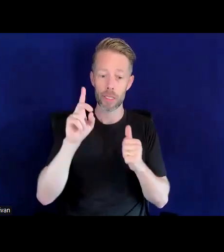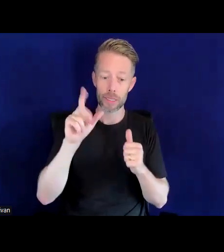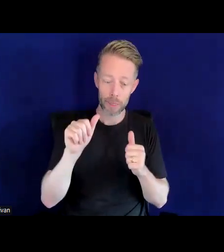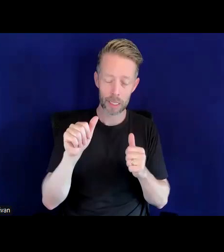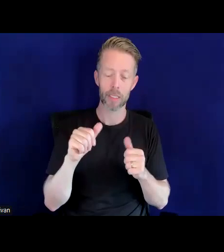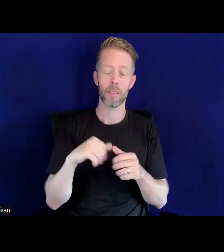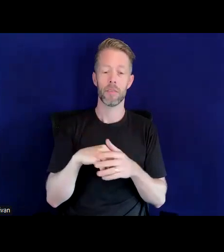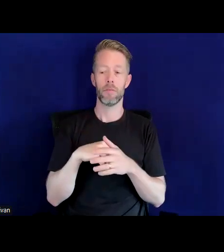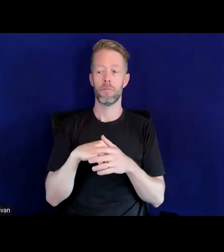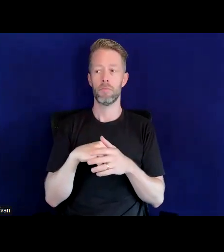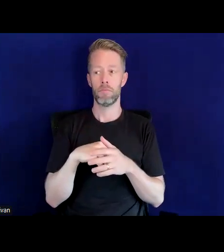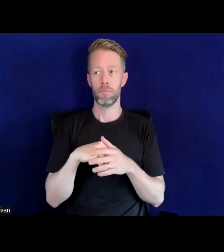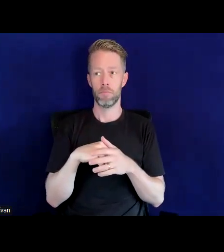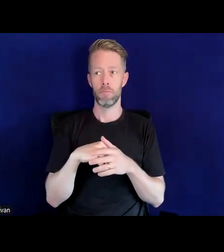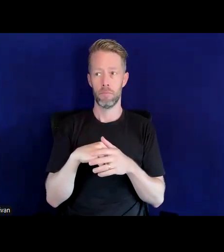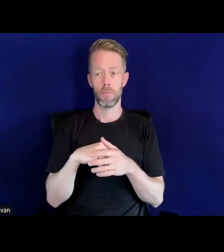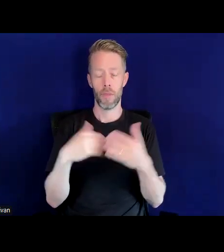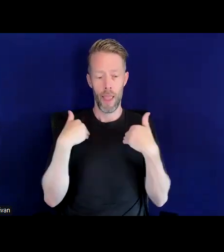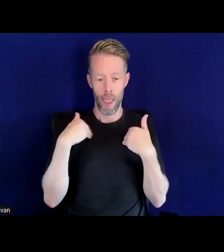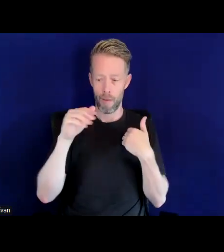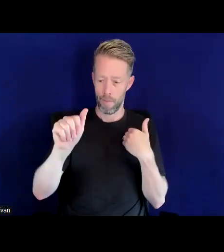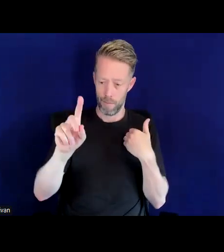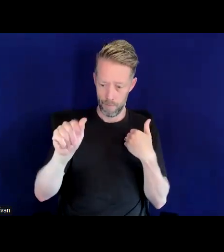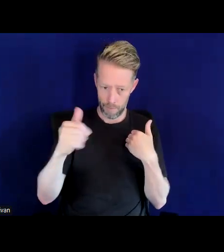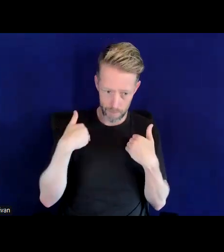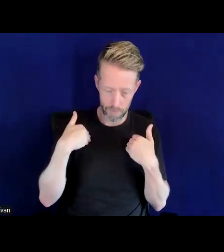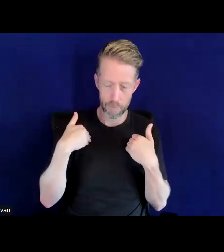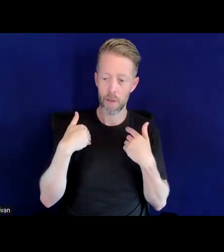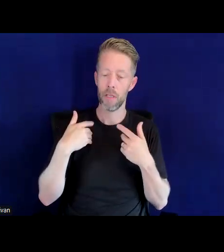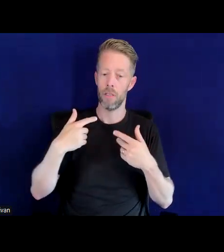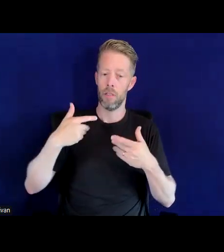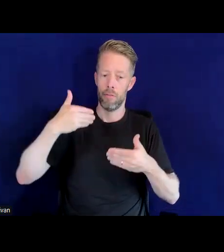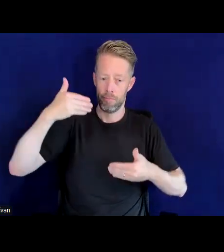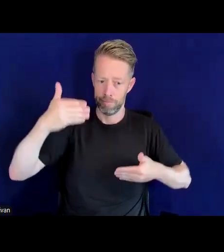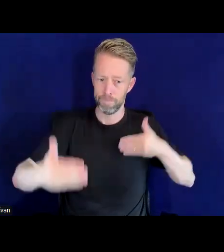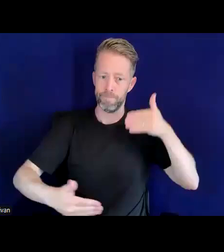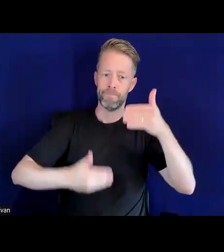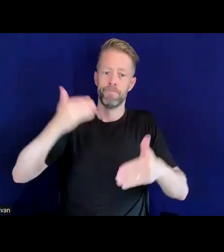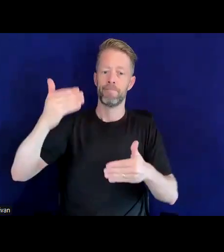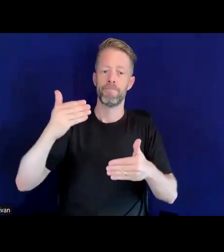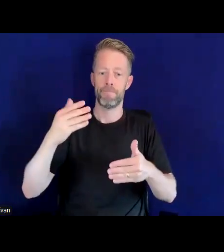all of their allies with the ADA and continuing to move forward towards more equity, more